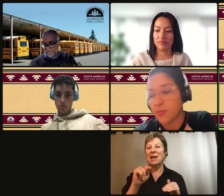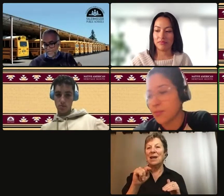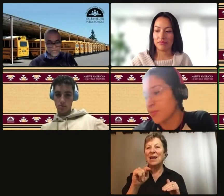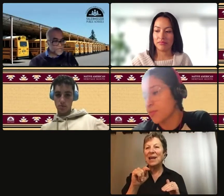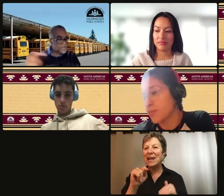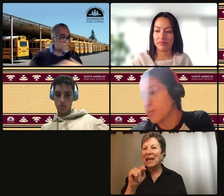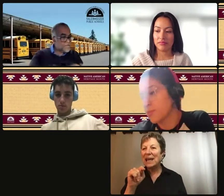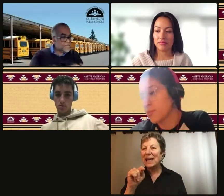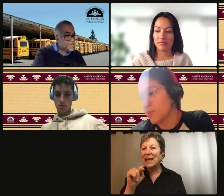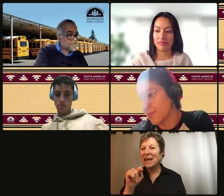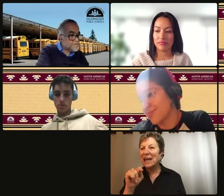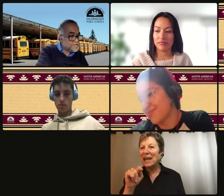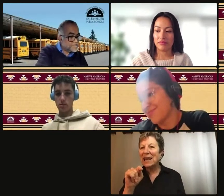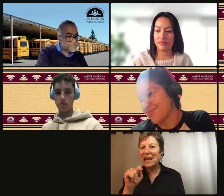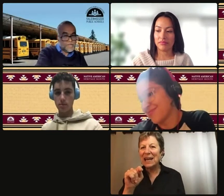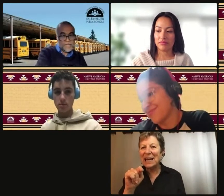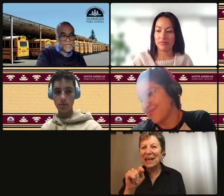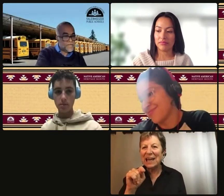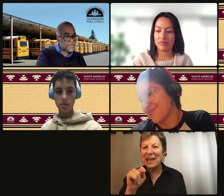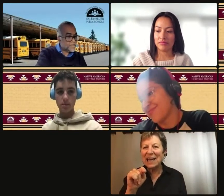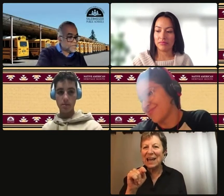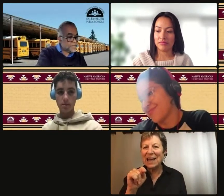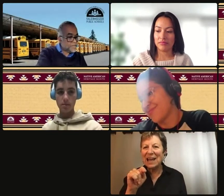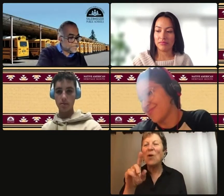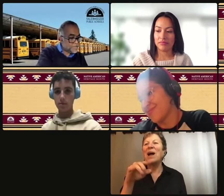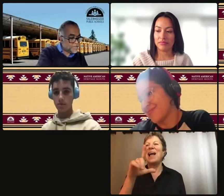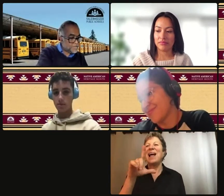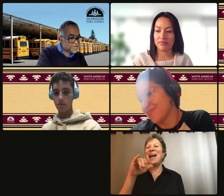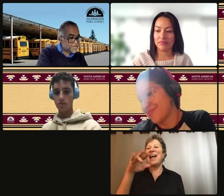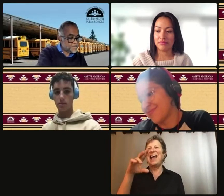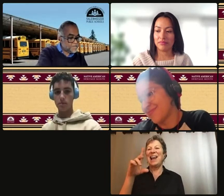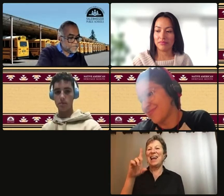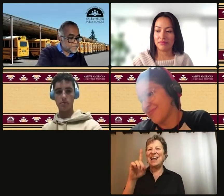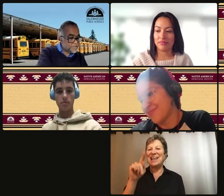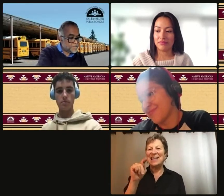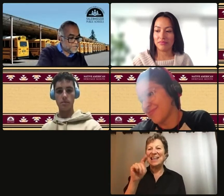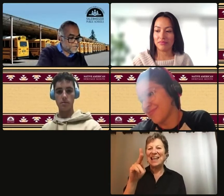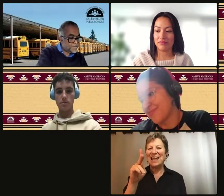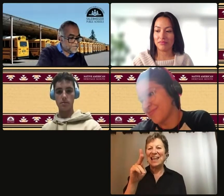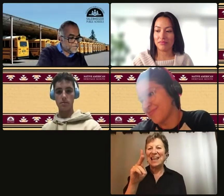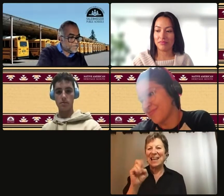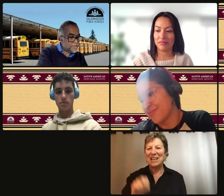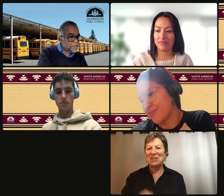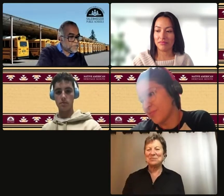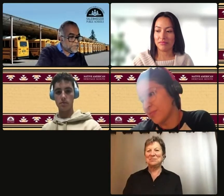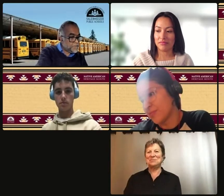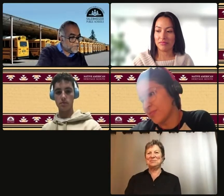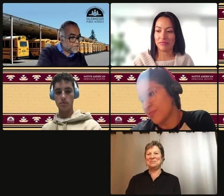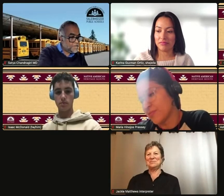MARK, I CAN SEE THAT YOU'VE JOINED.